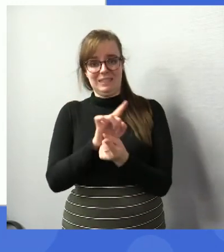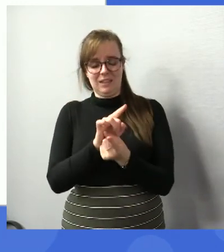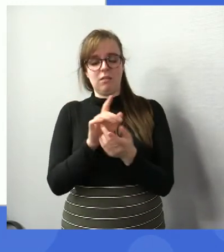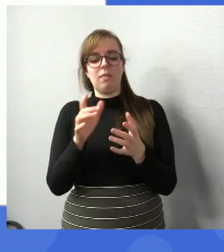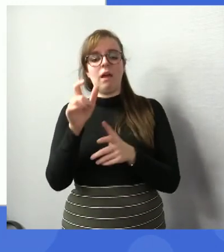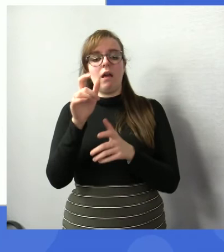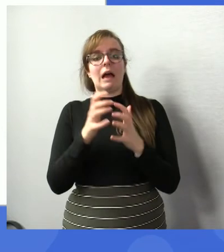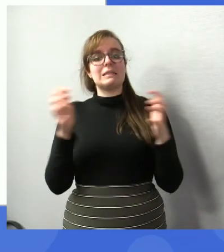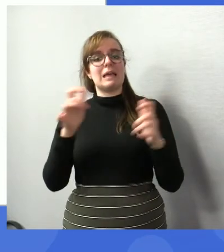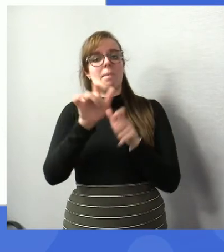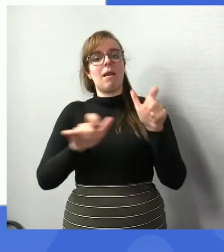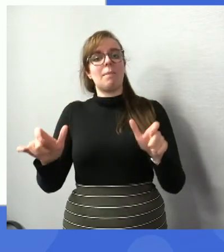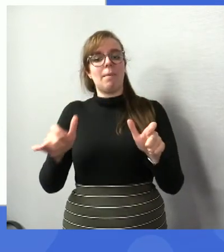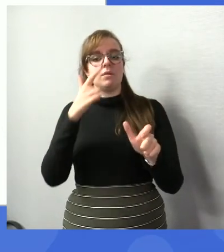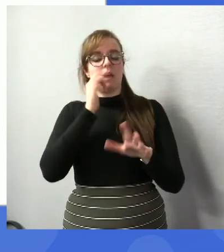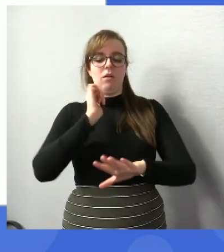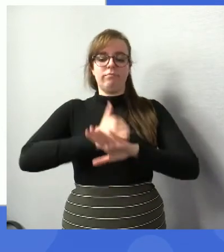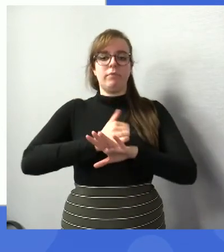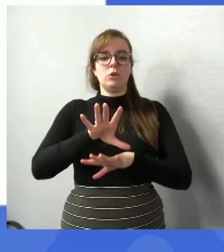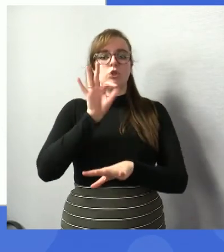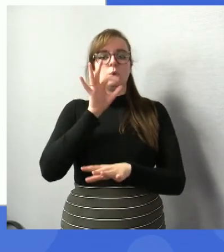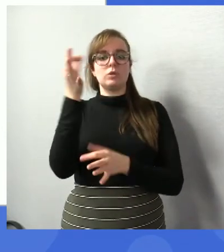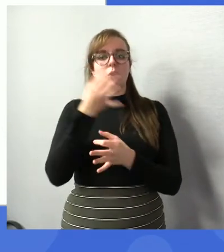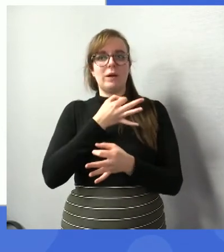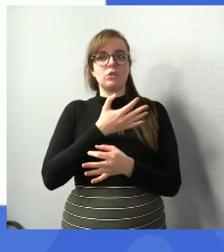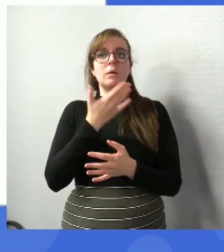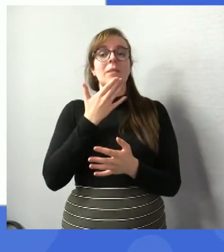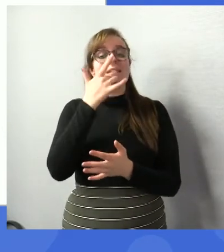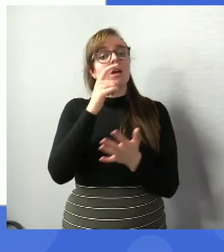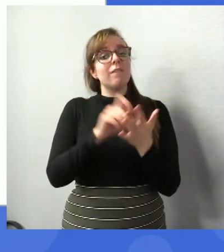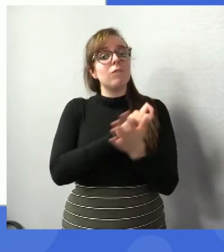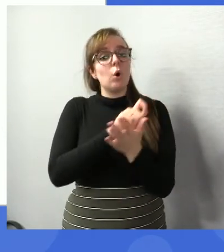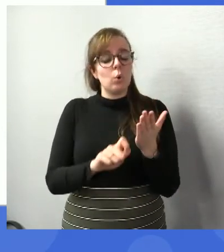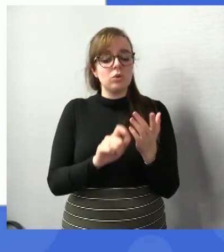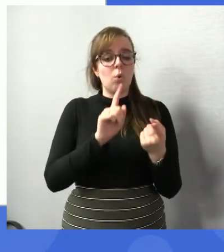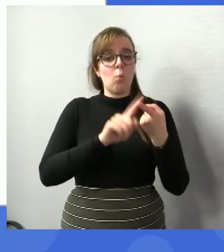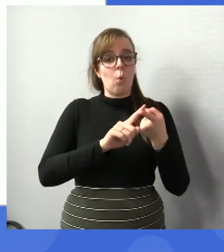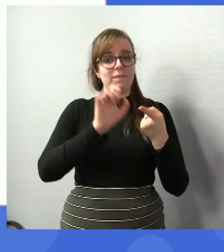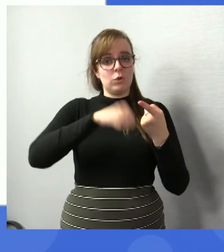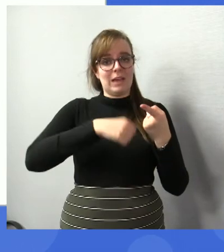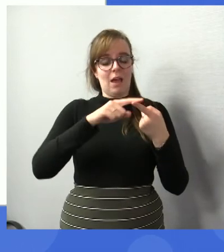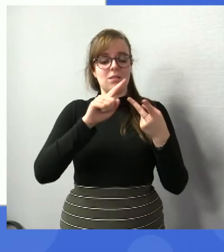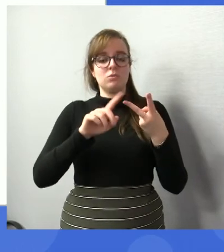the questions if you could please vote again one for yes two for no and three